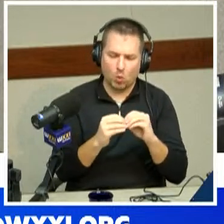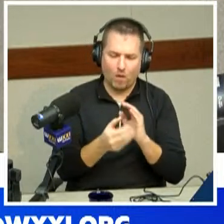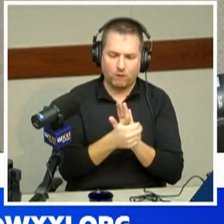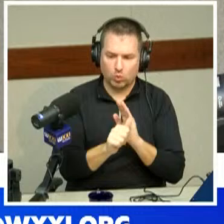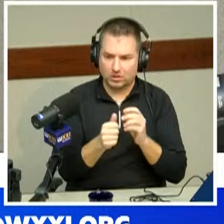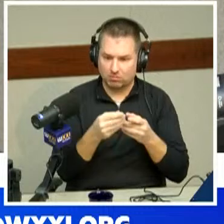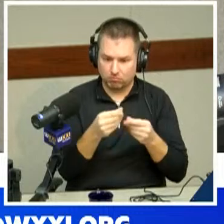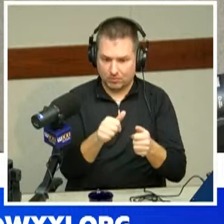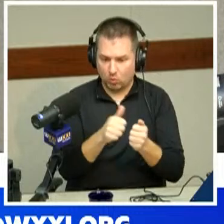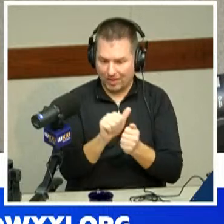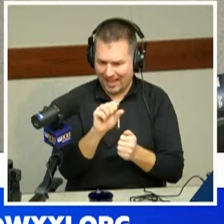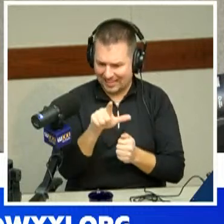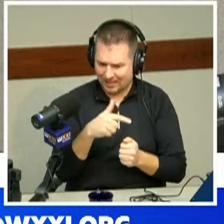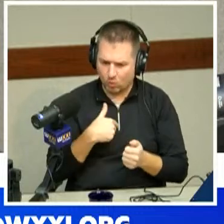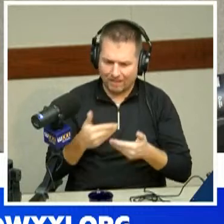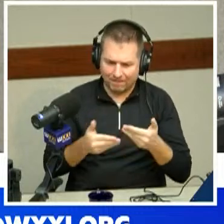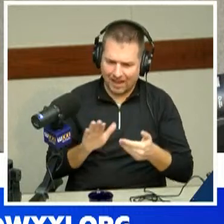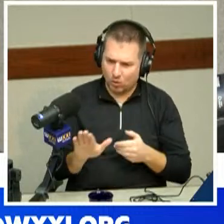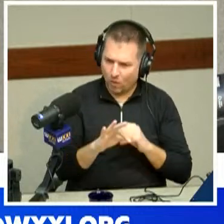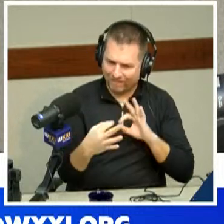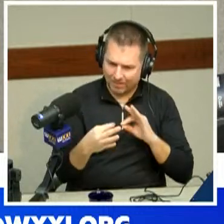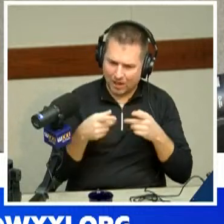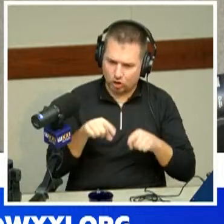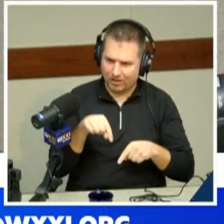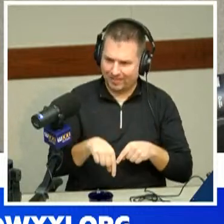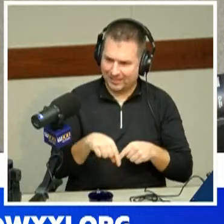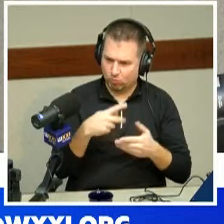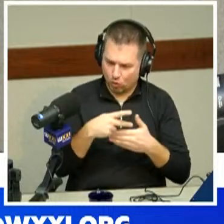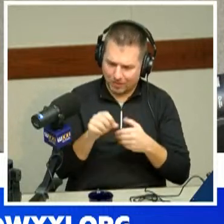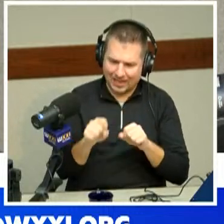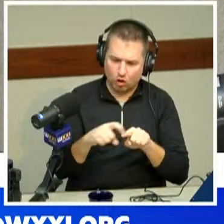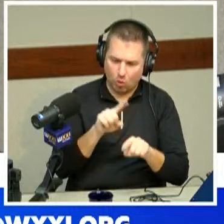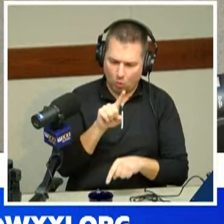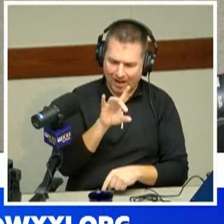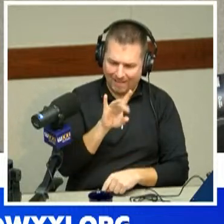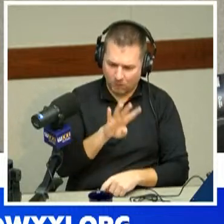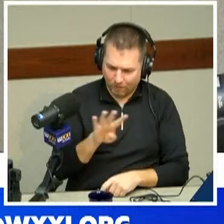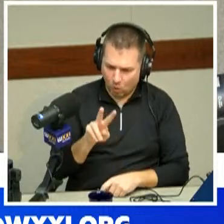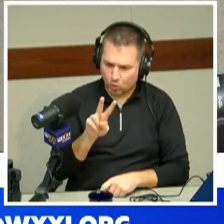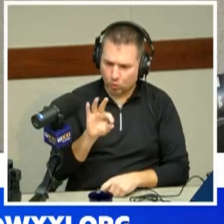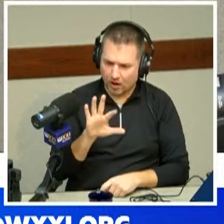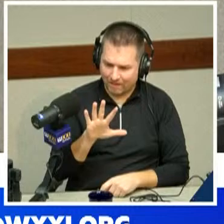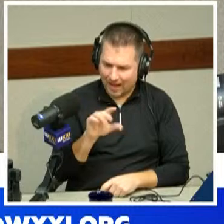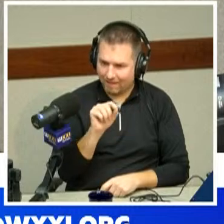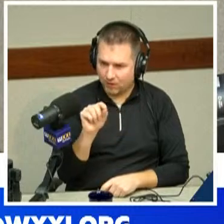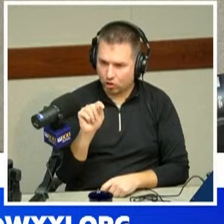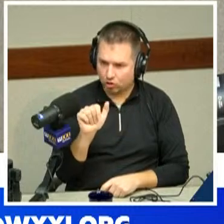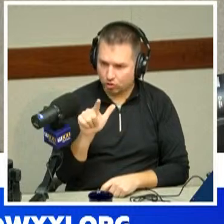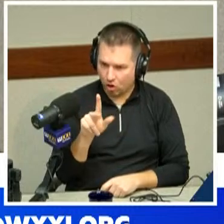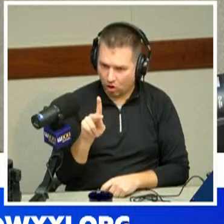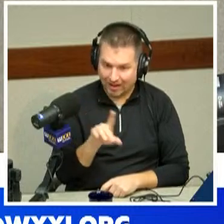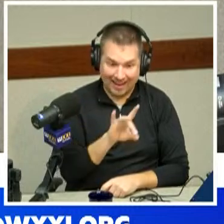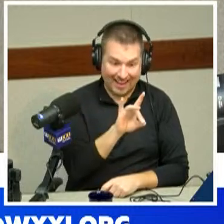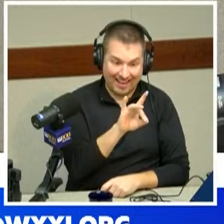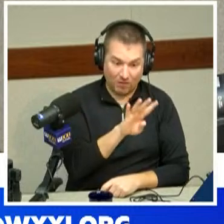always we invite your feedback during the program you can call us at 1844 295 talk 844 295-8257